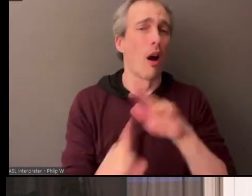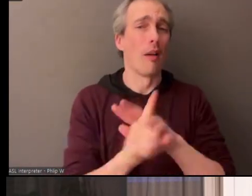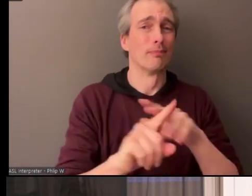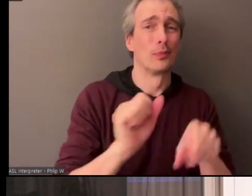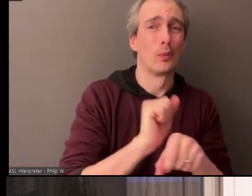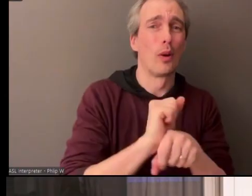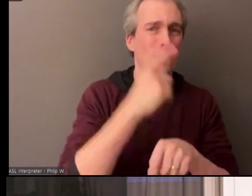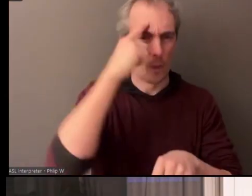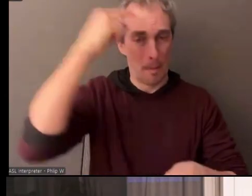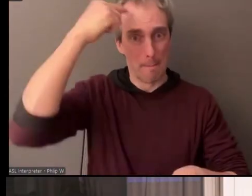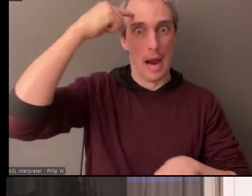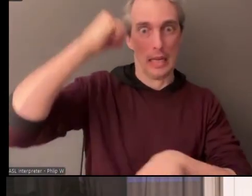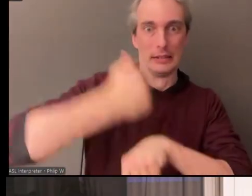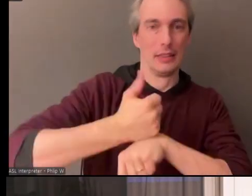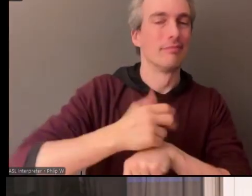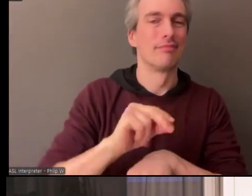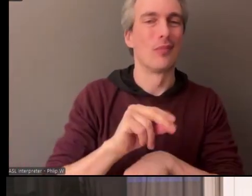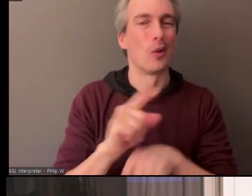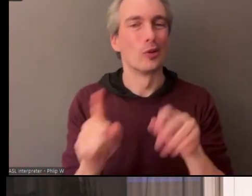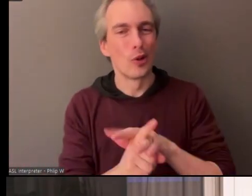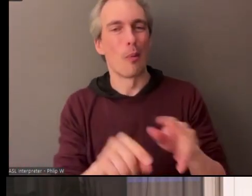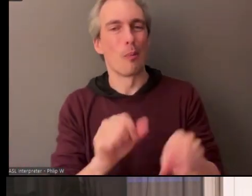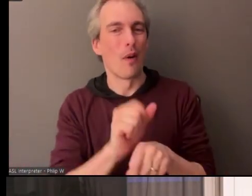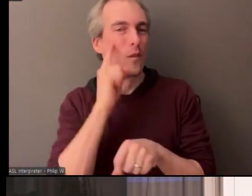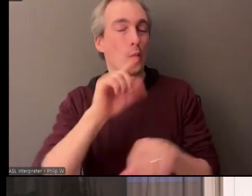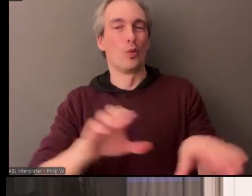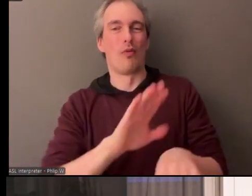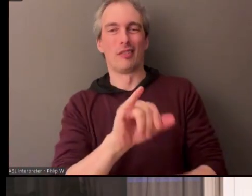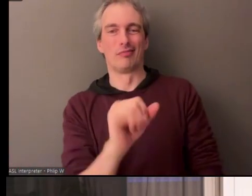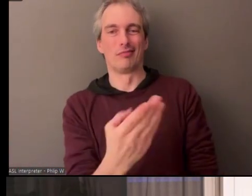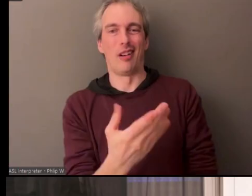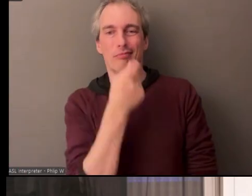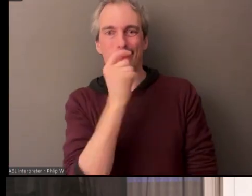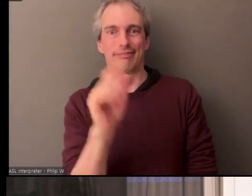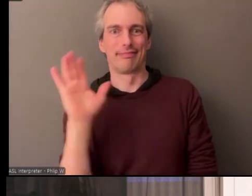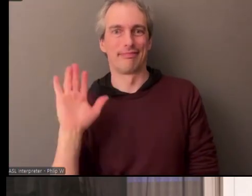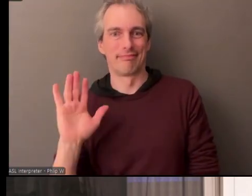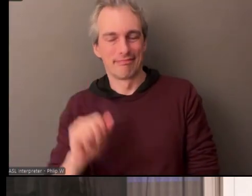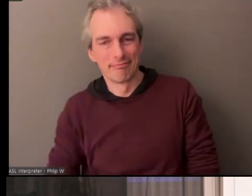So if we work with that... And use the tools that already exist, I